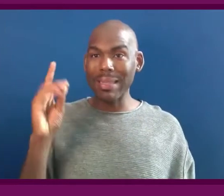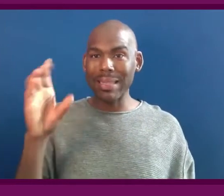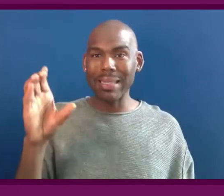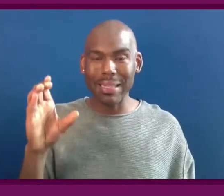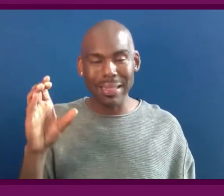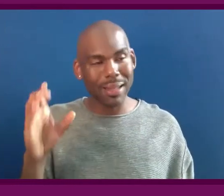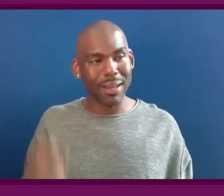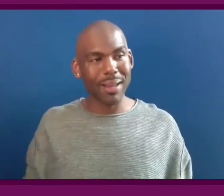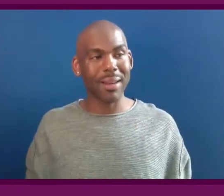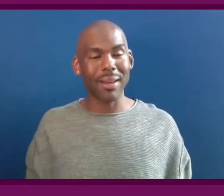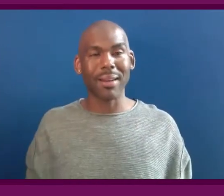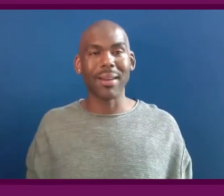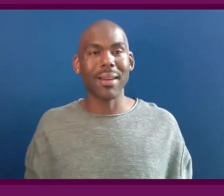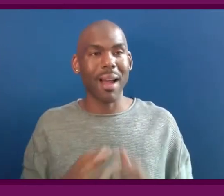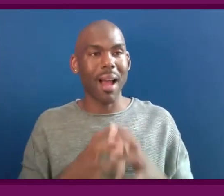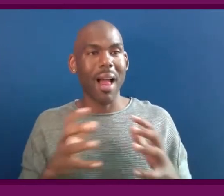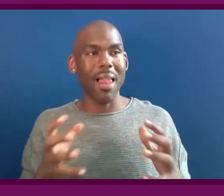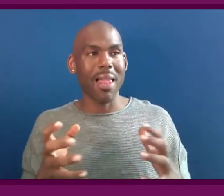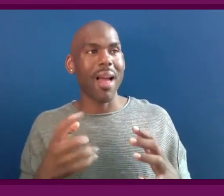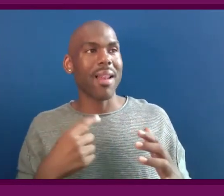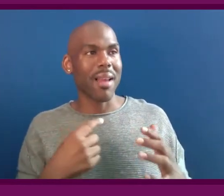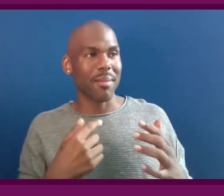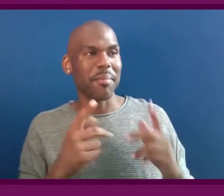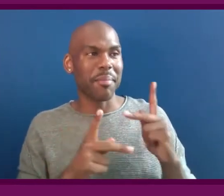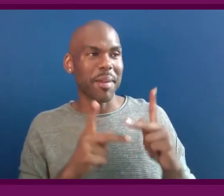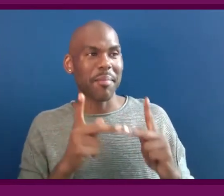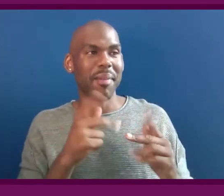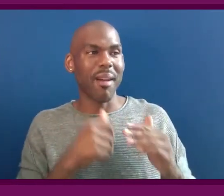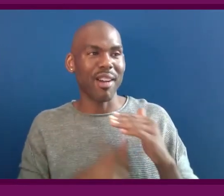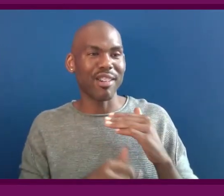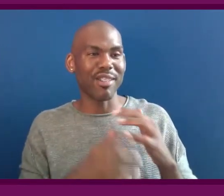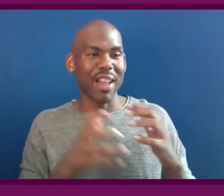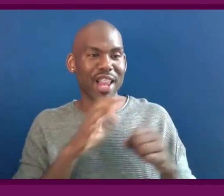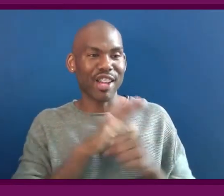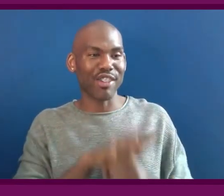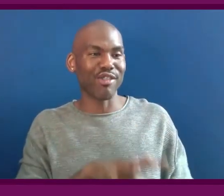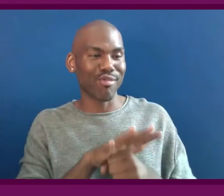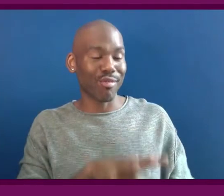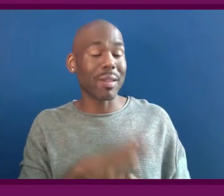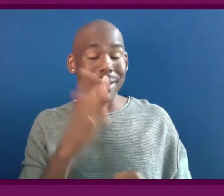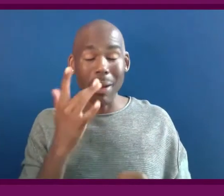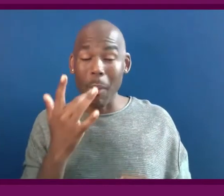A lot of us are under a lot of stress at this point where we're stressing because you don't